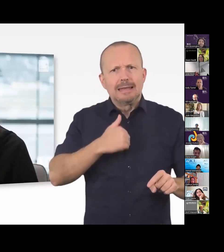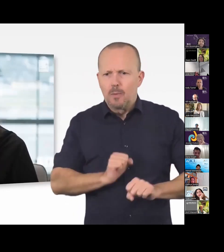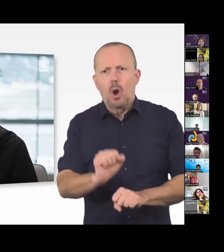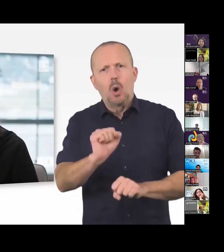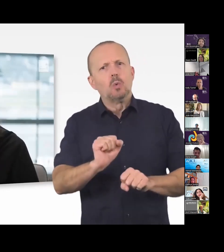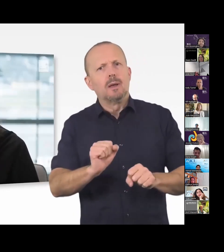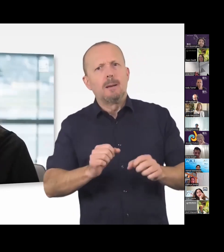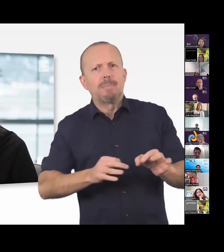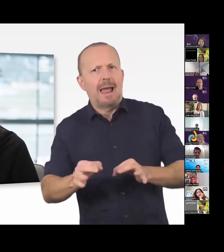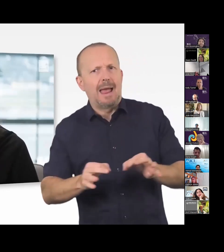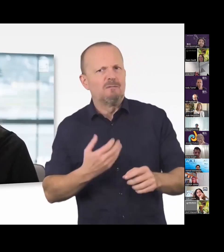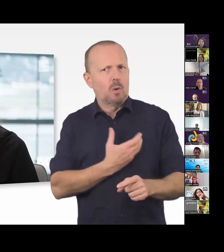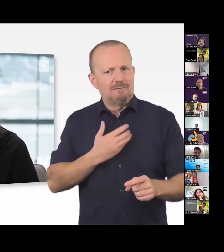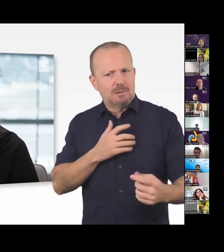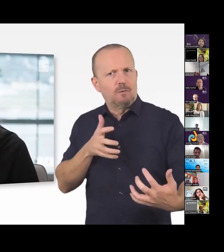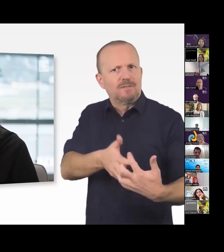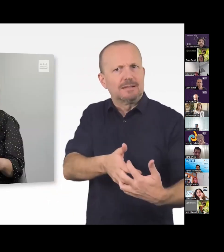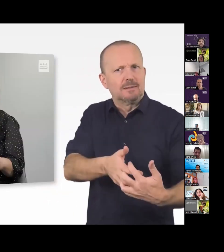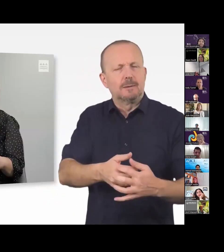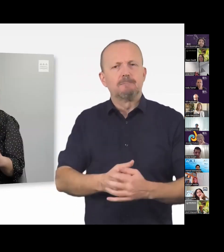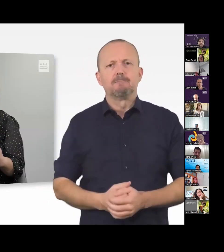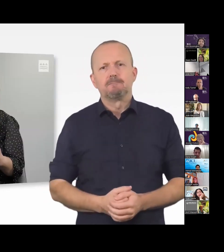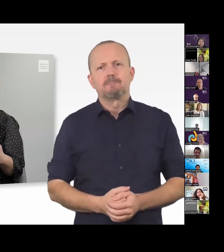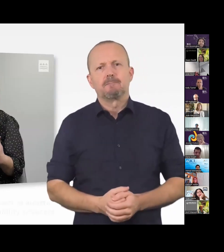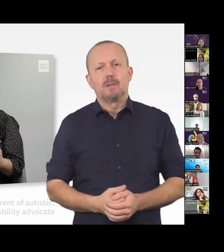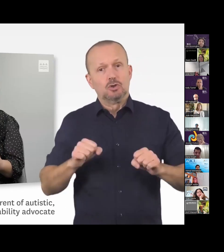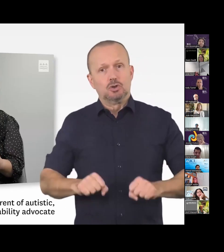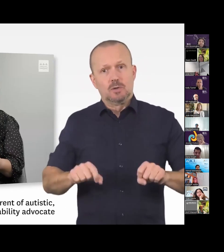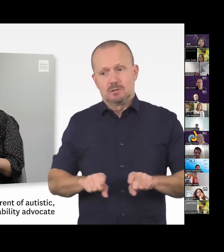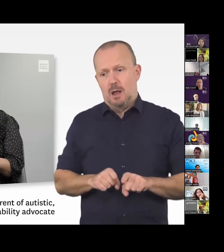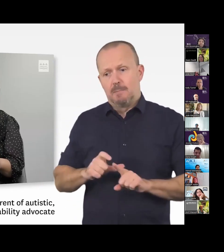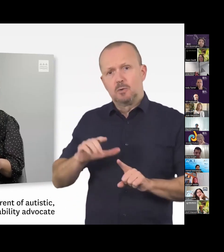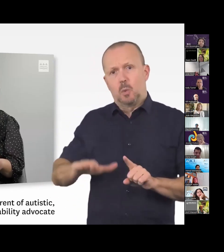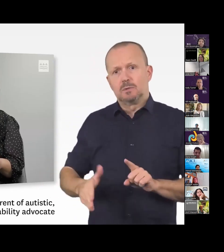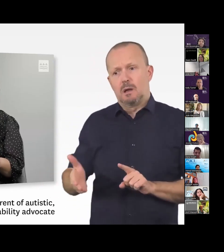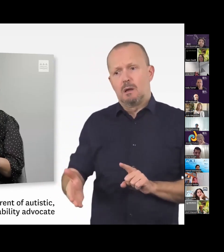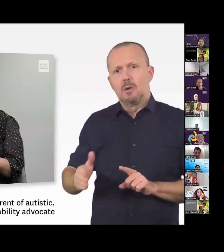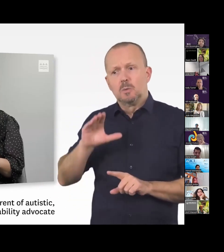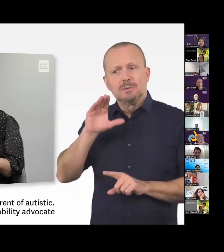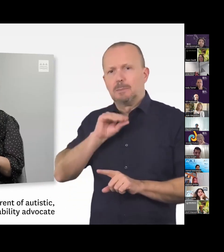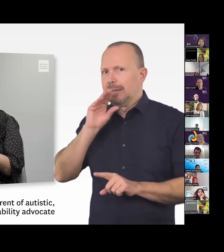and they all need a seat that they feel comfortable in. For I going, like my daughter who doesn't speak